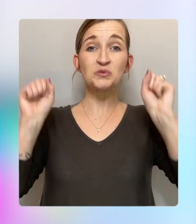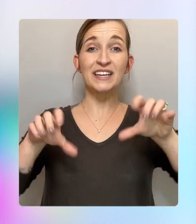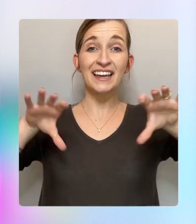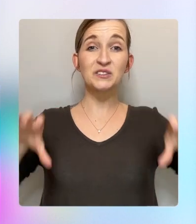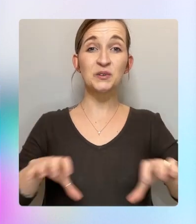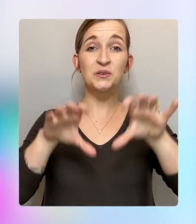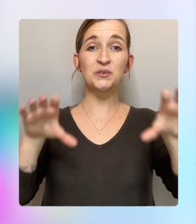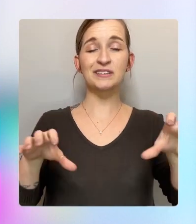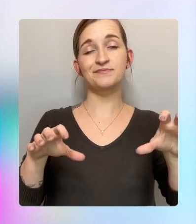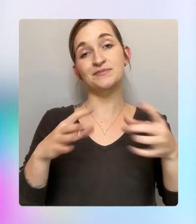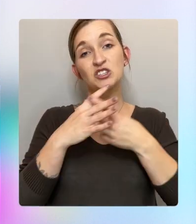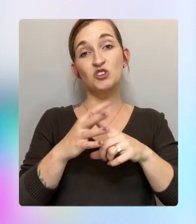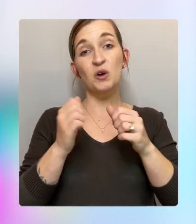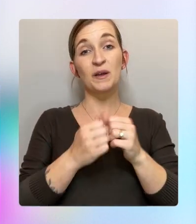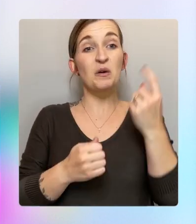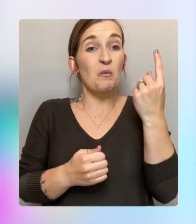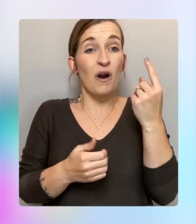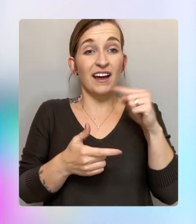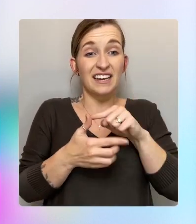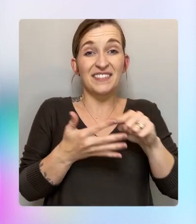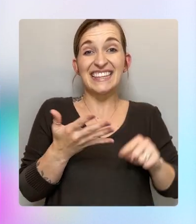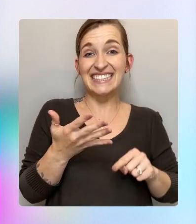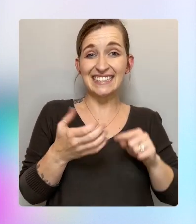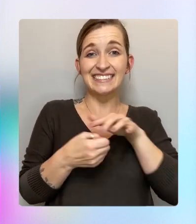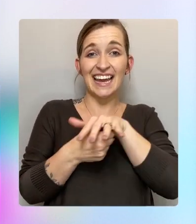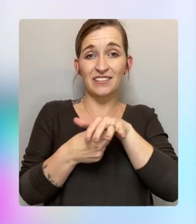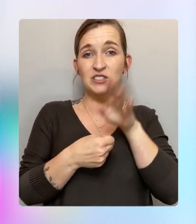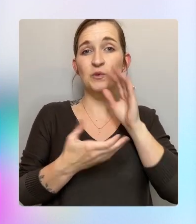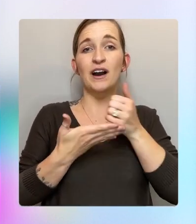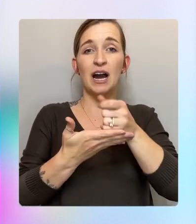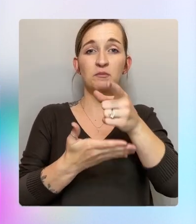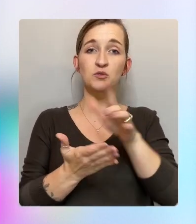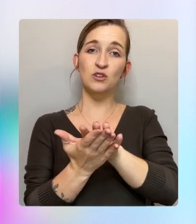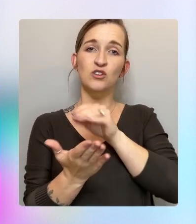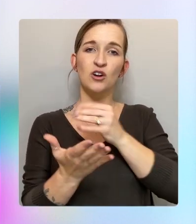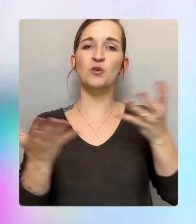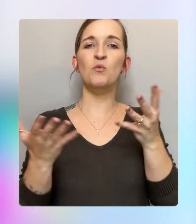will help you learn what works for your game. Developers like Lauren